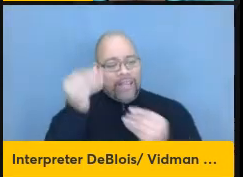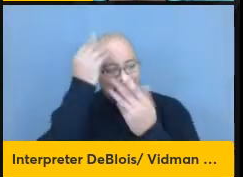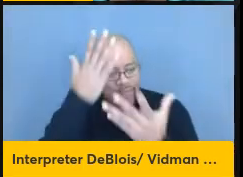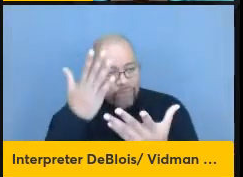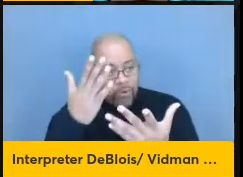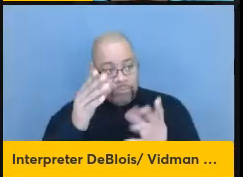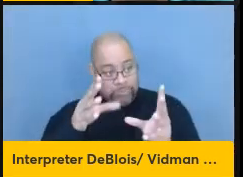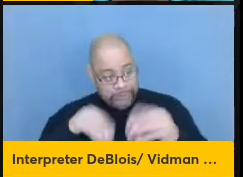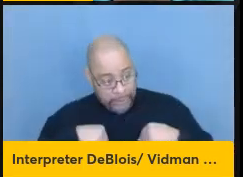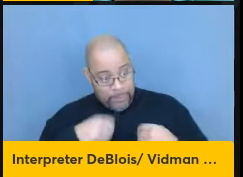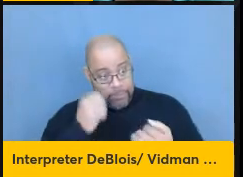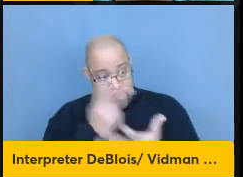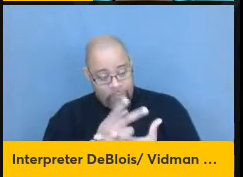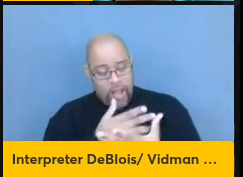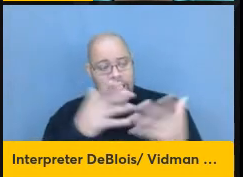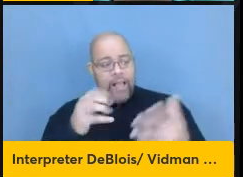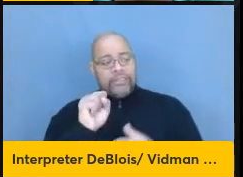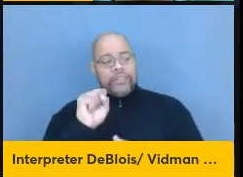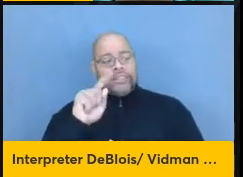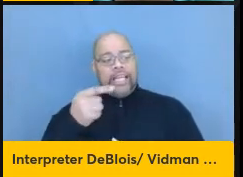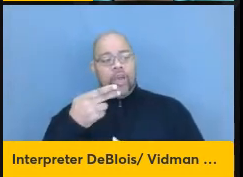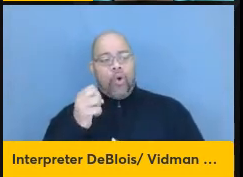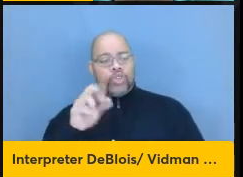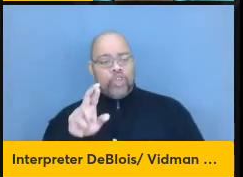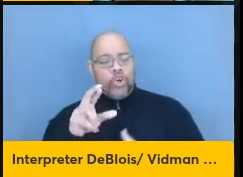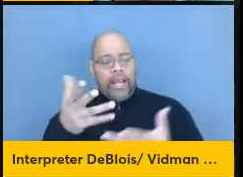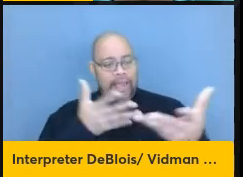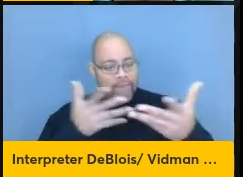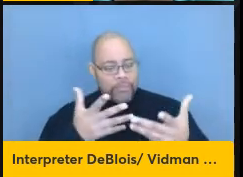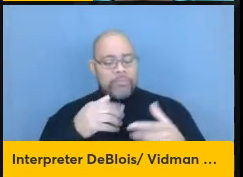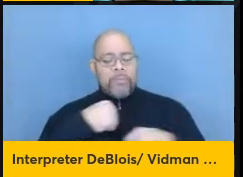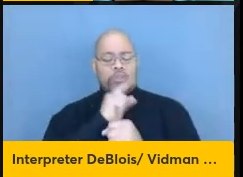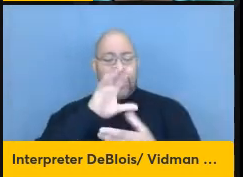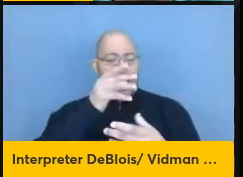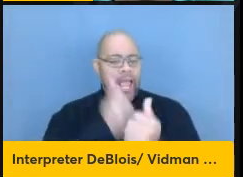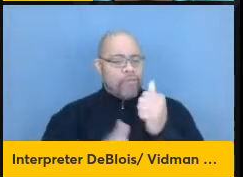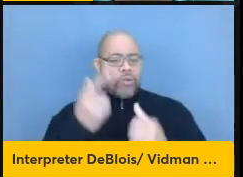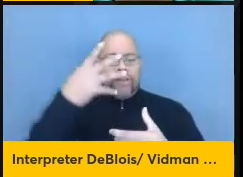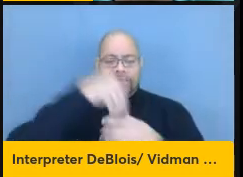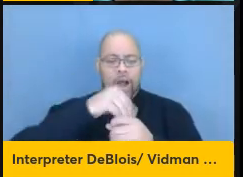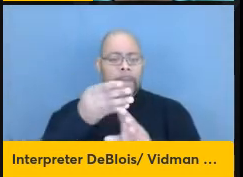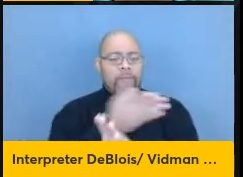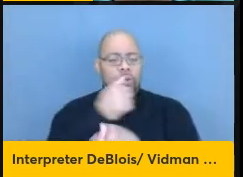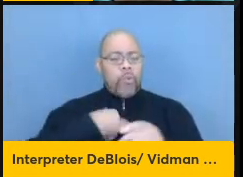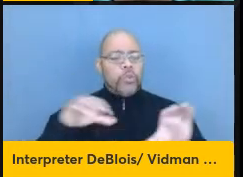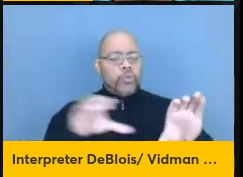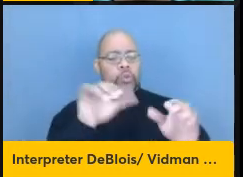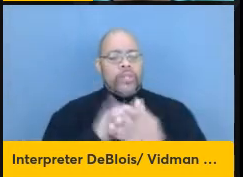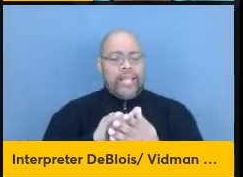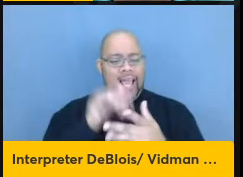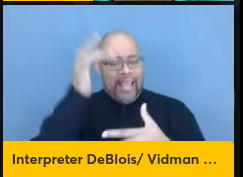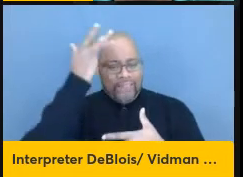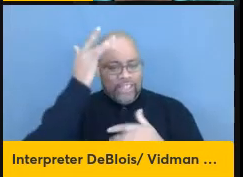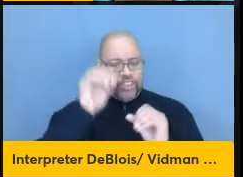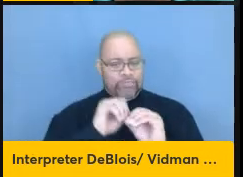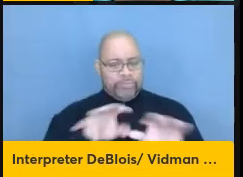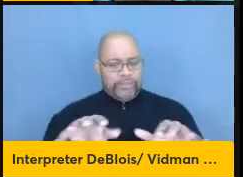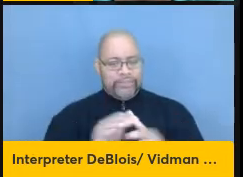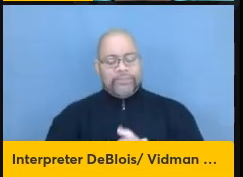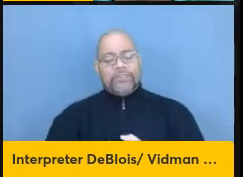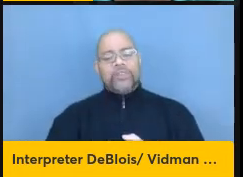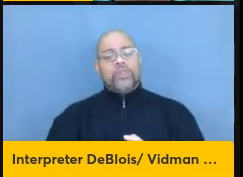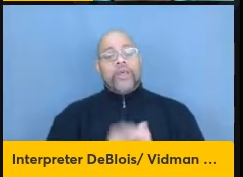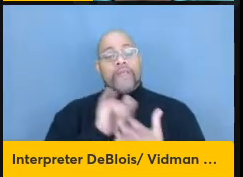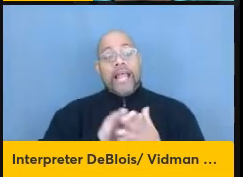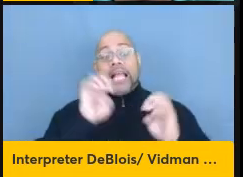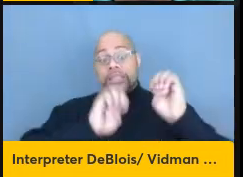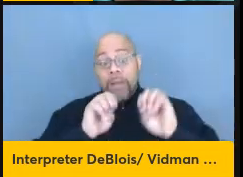a lot of stakeholder engagement to get everybody on board before we carry out this infection. And so in this experiment, our